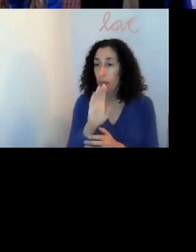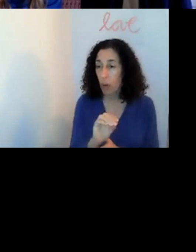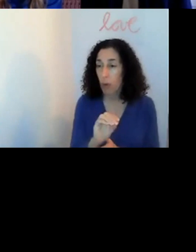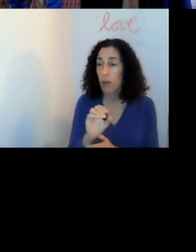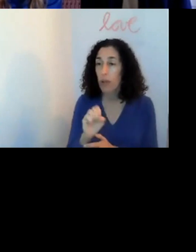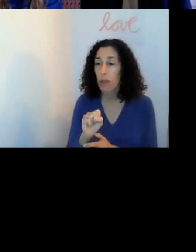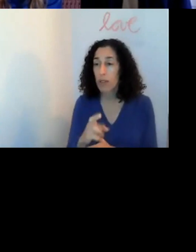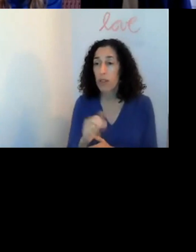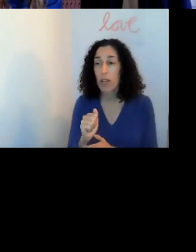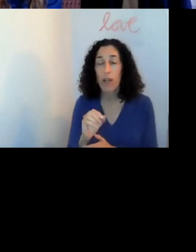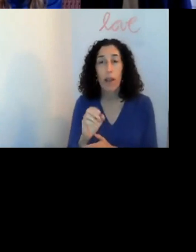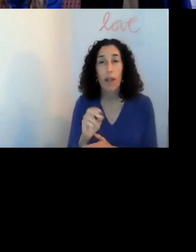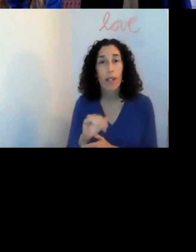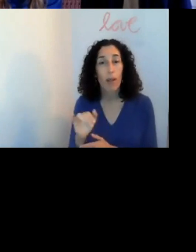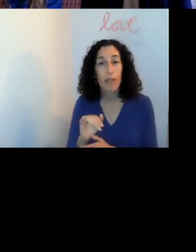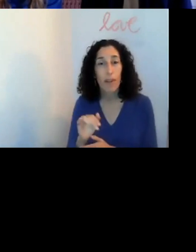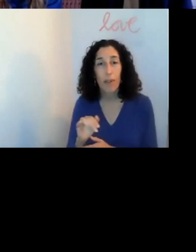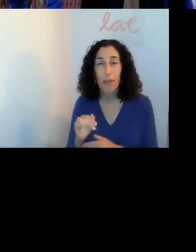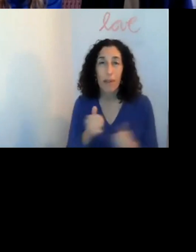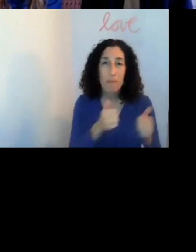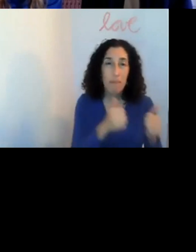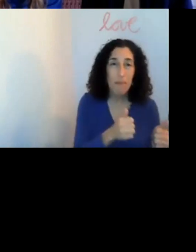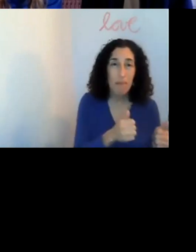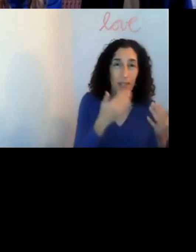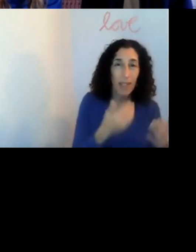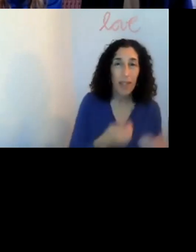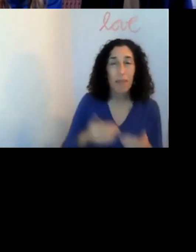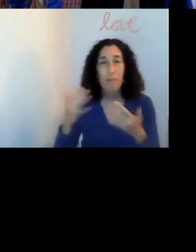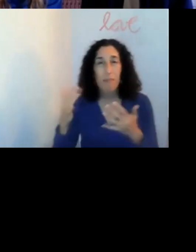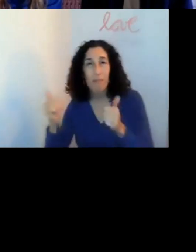Thanks, everyone. >> Yes, thank you.